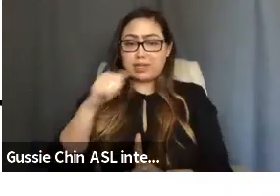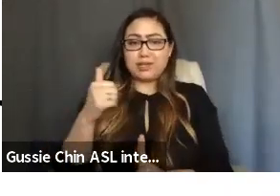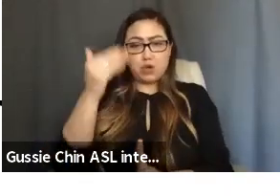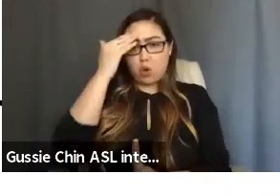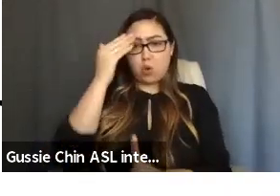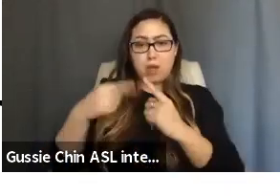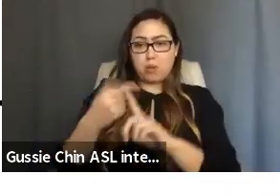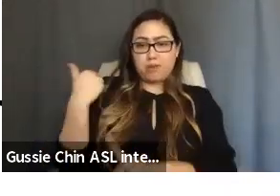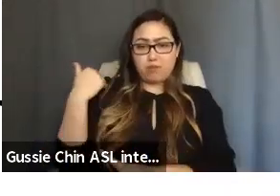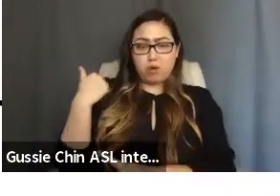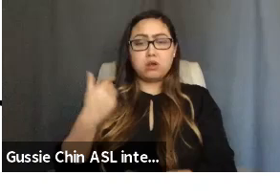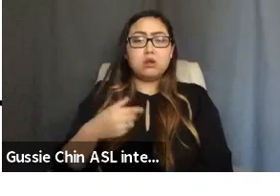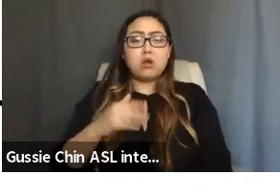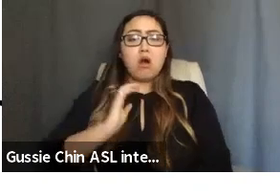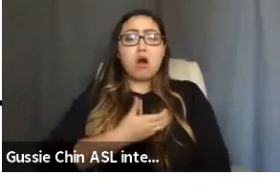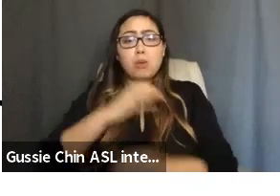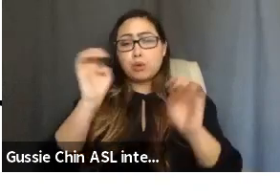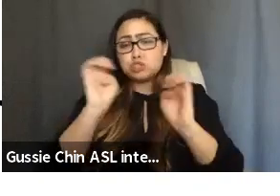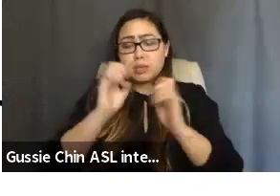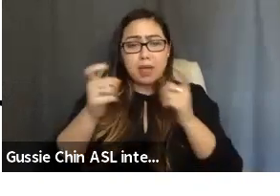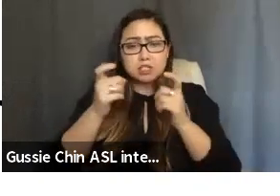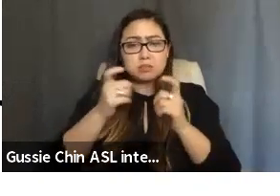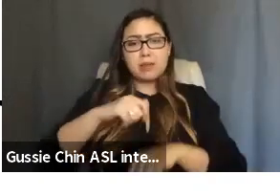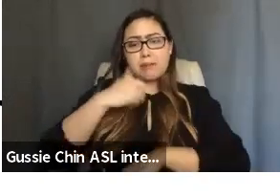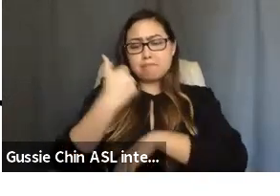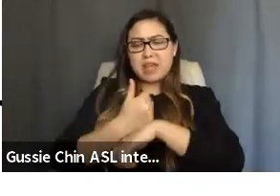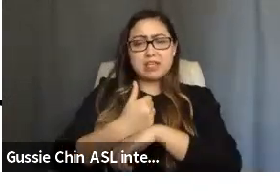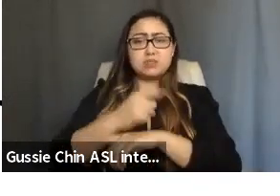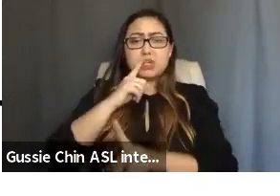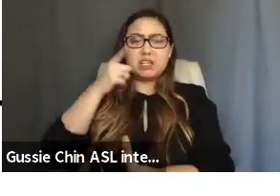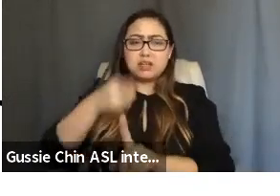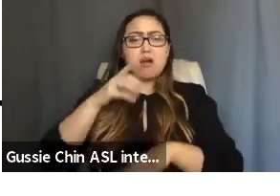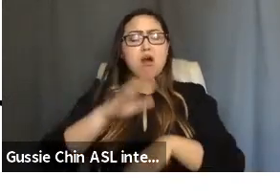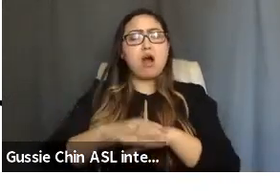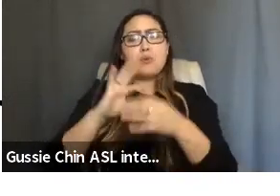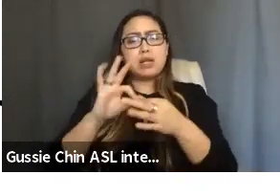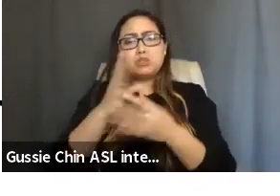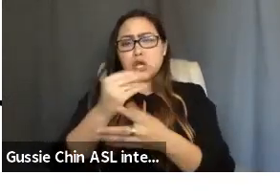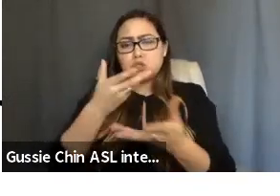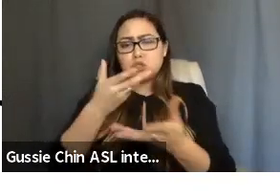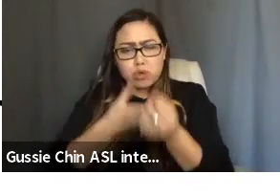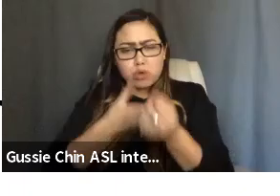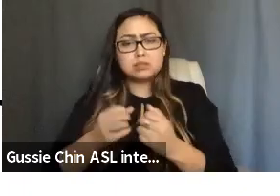and trust. And these workshops allow partners to begin relationships, and what we're seeing now